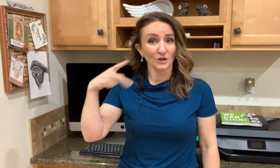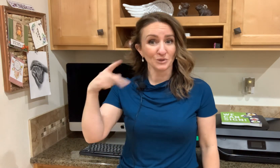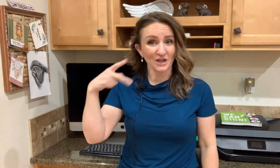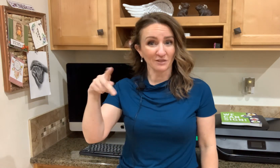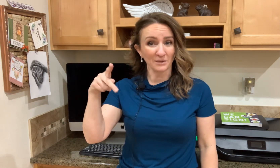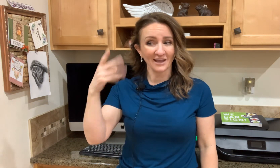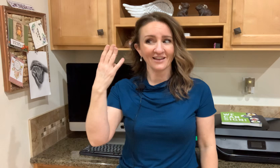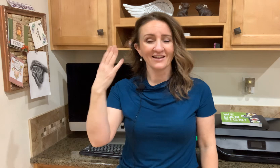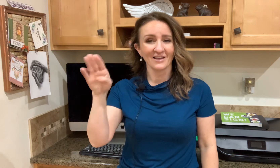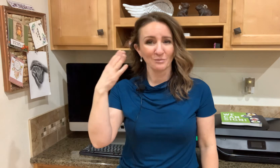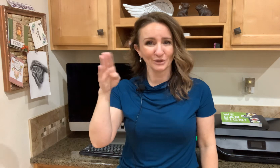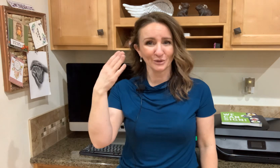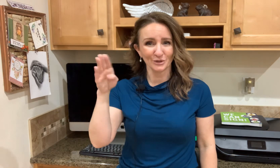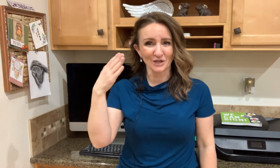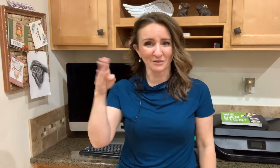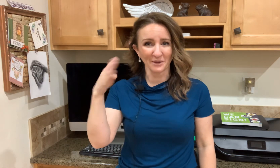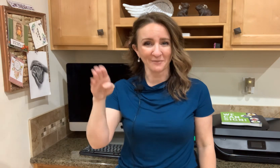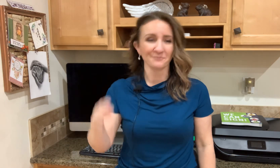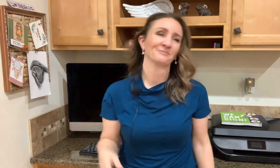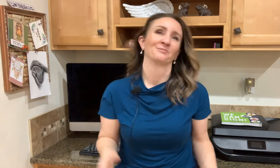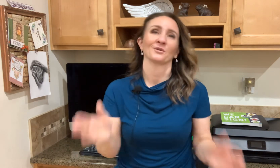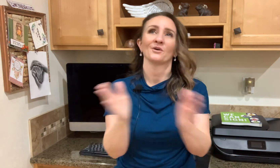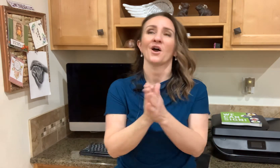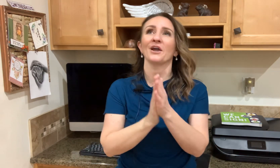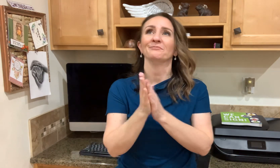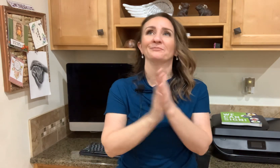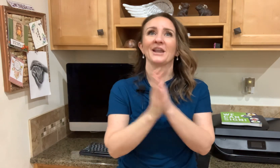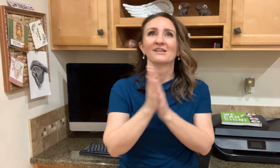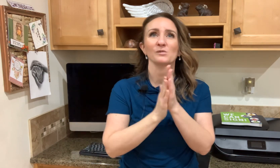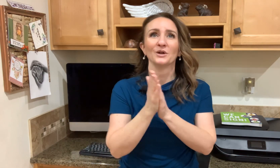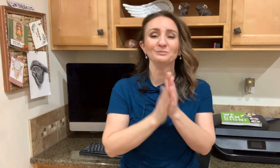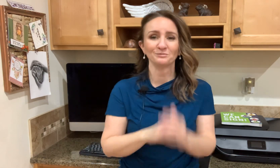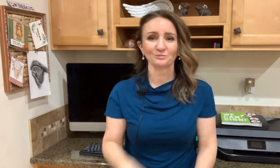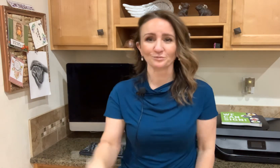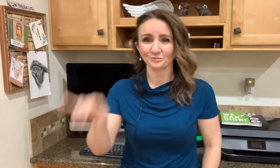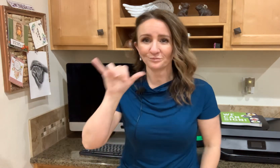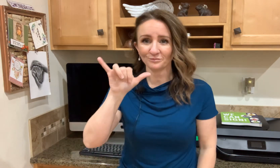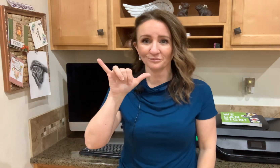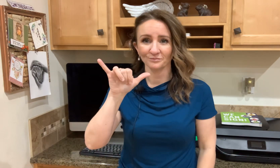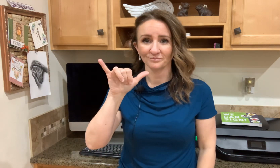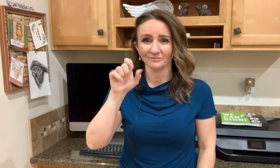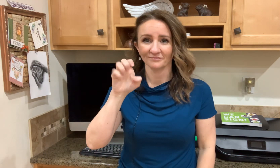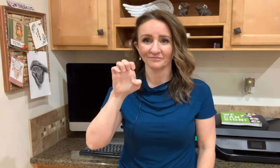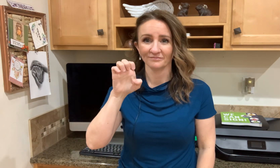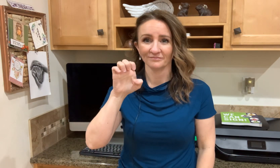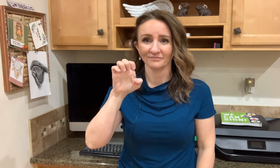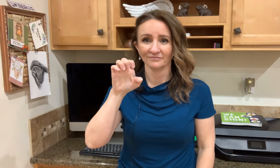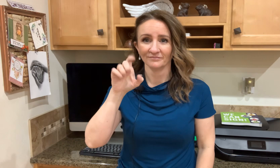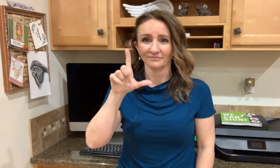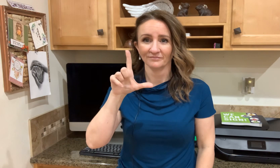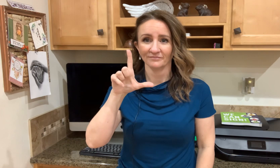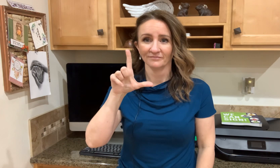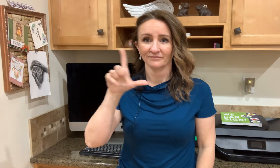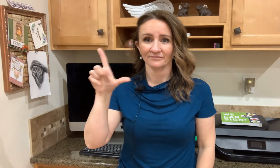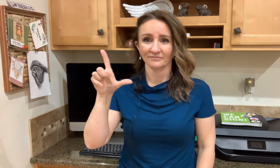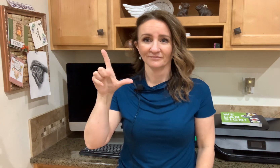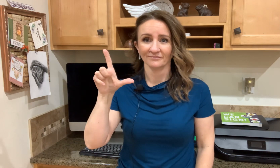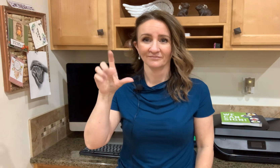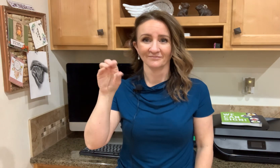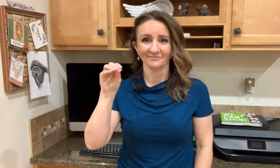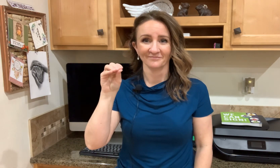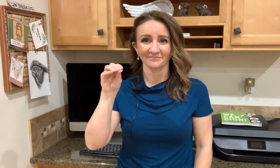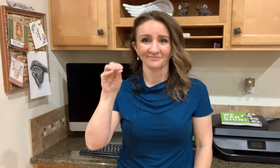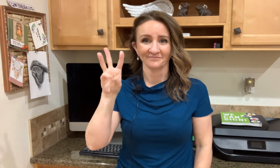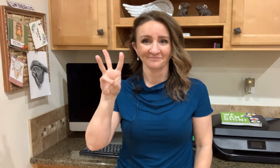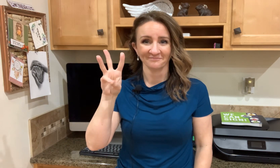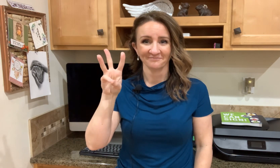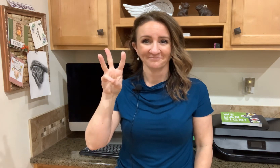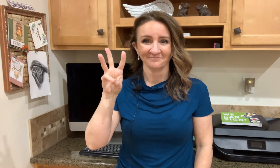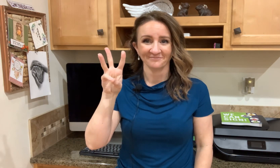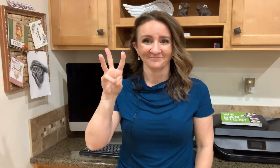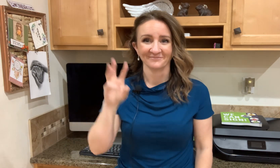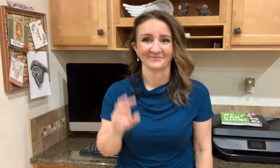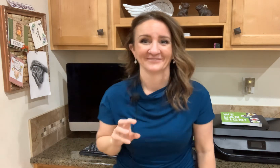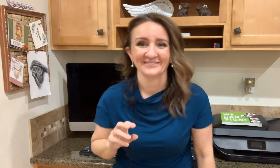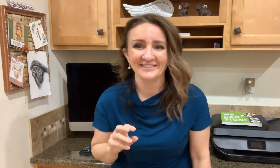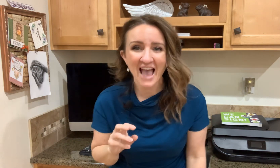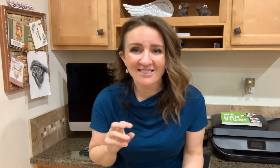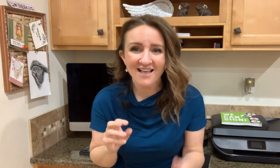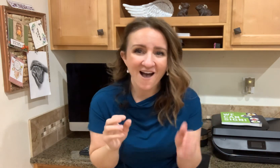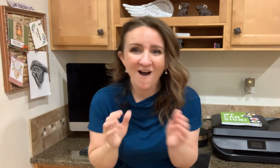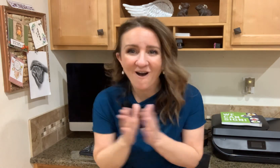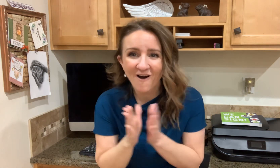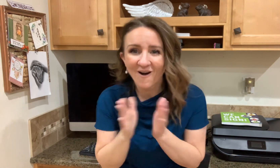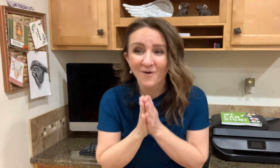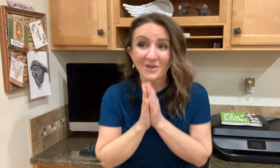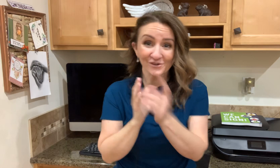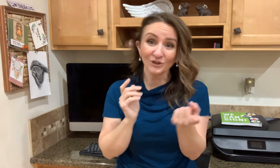you shake the P, blue you shake the B. All right next one... yellow! There's a lot